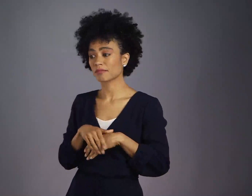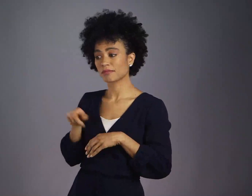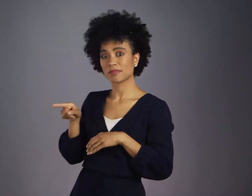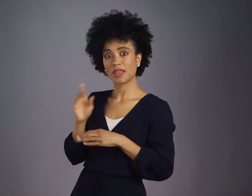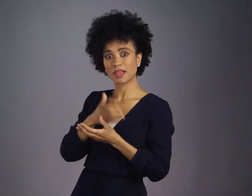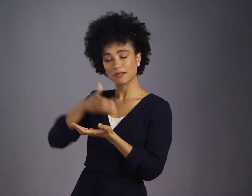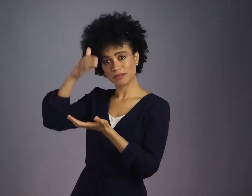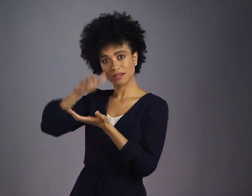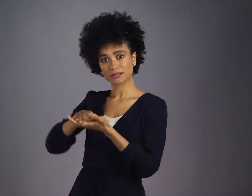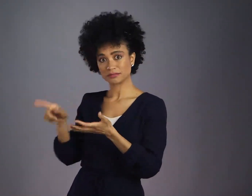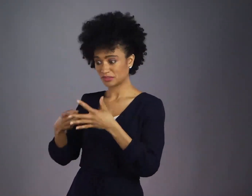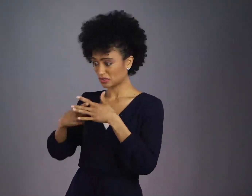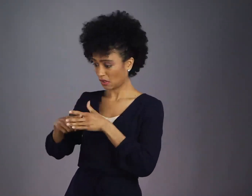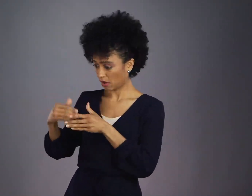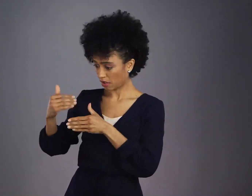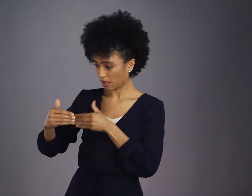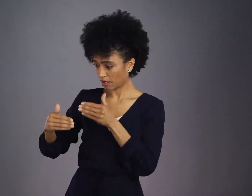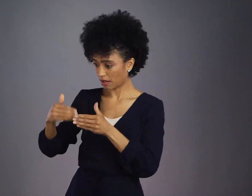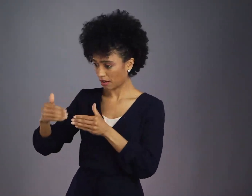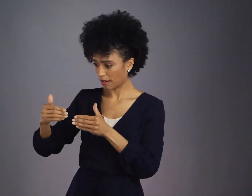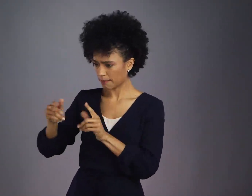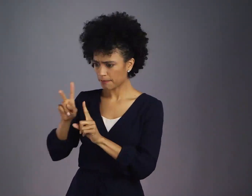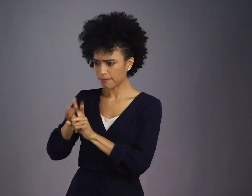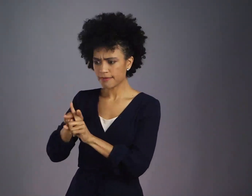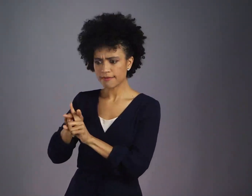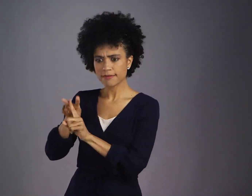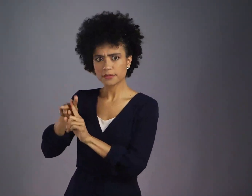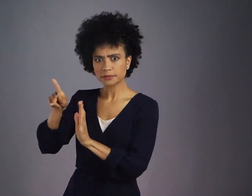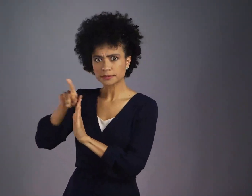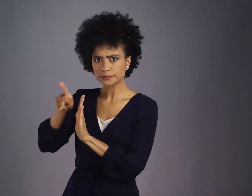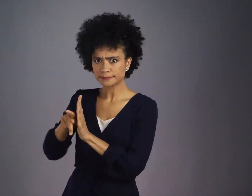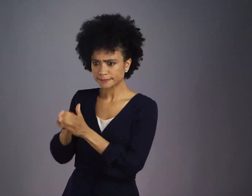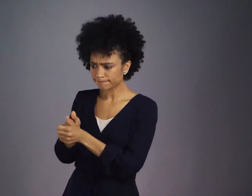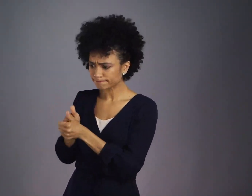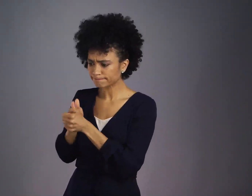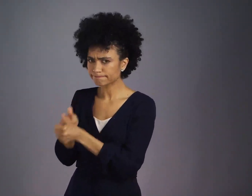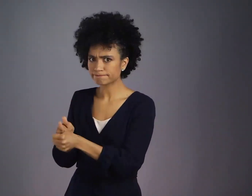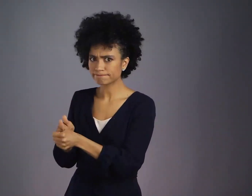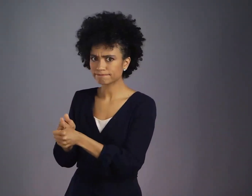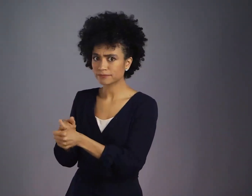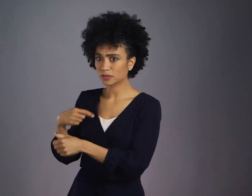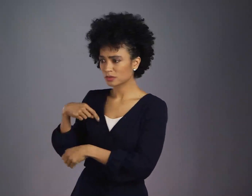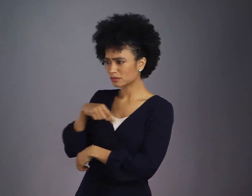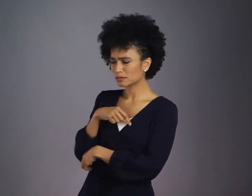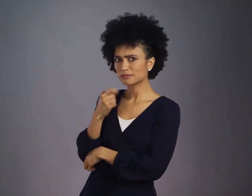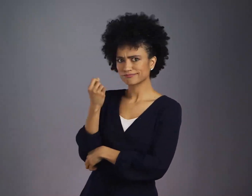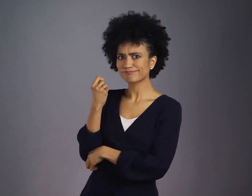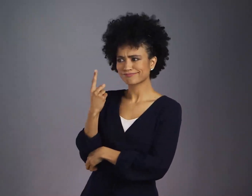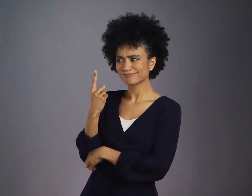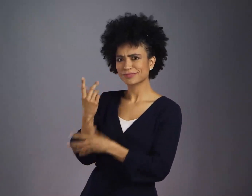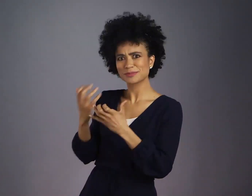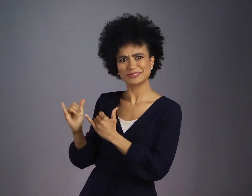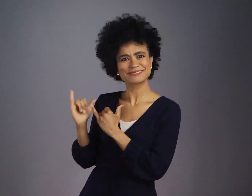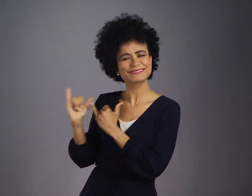As our husbands began to apply spiritual principles in their lives, we began to see the desirability of doing so too.